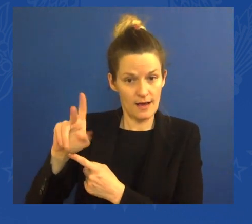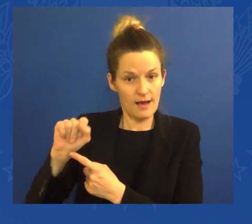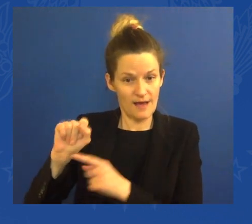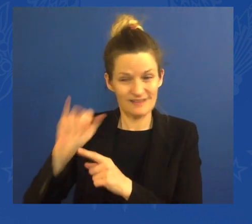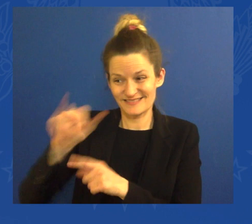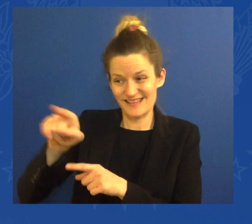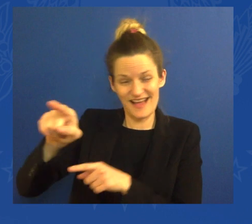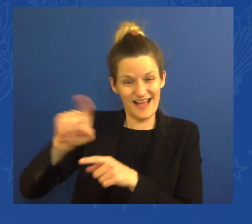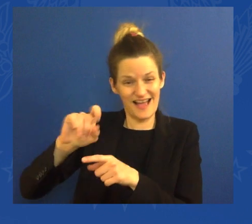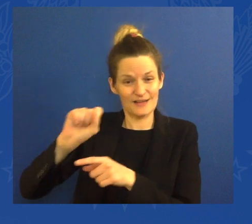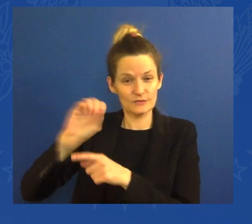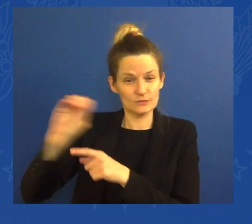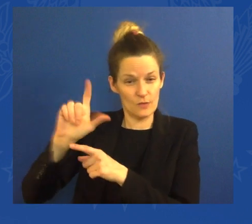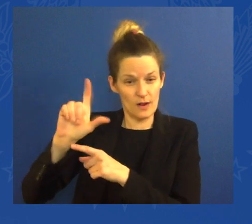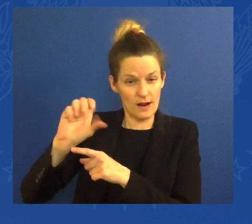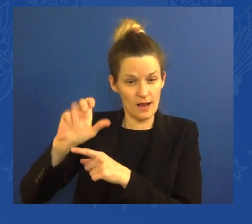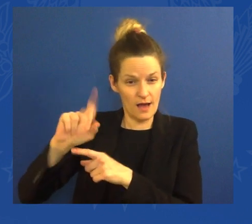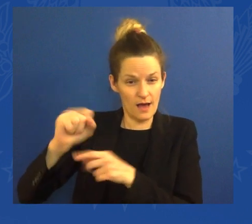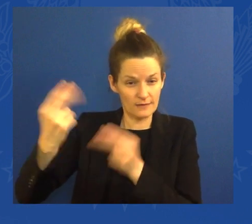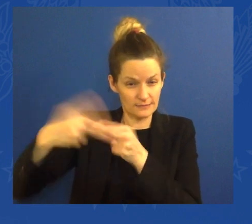we make here in this country to the rest of the world.